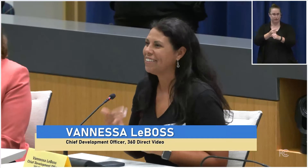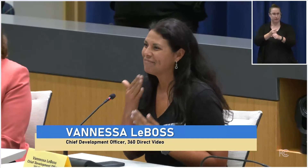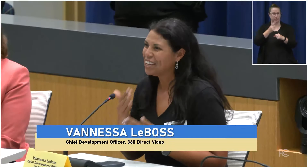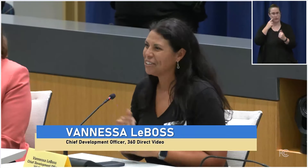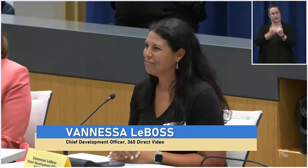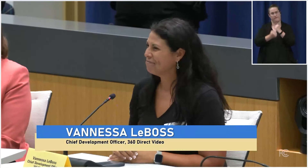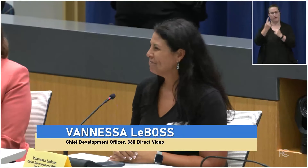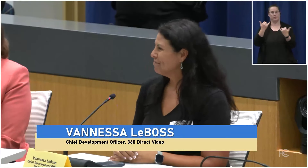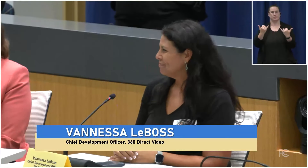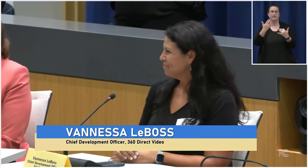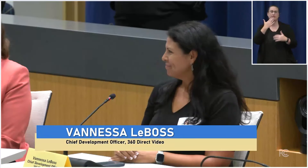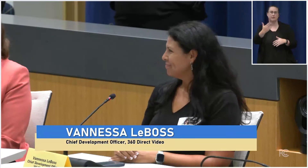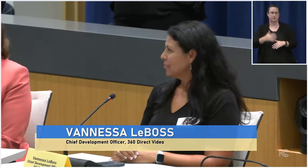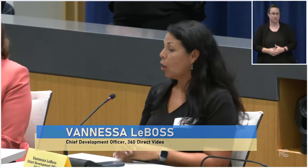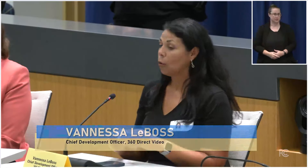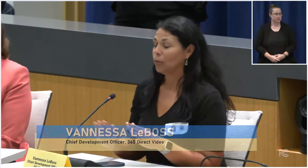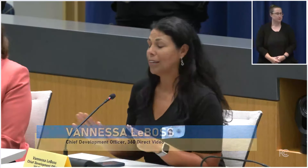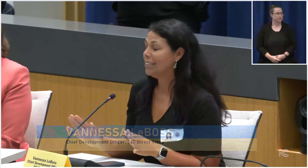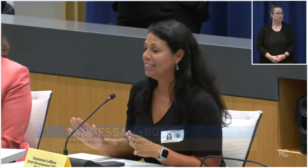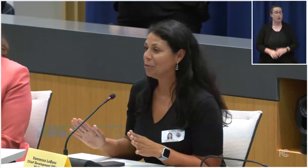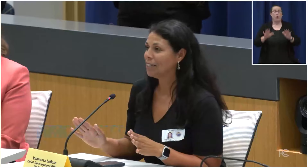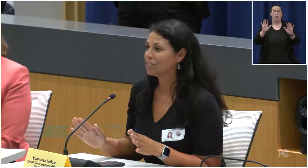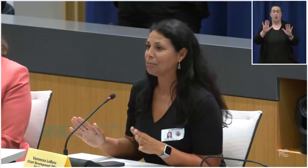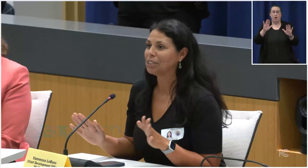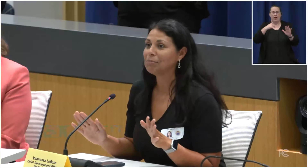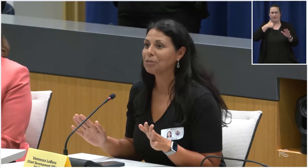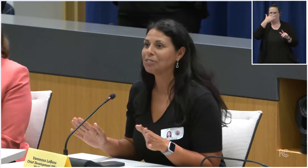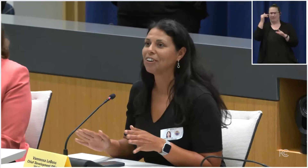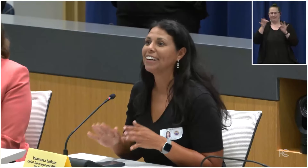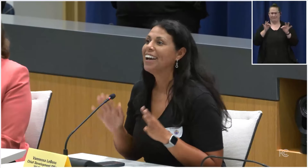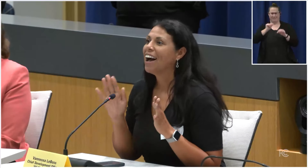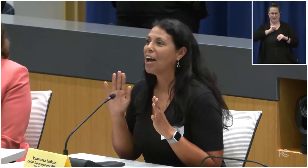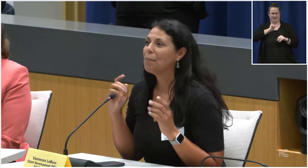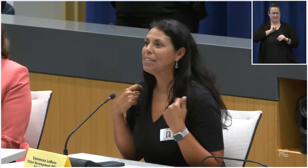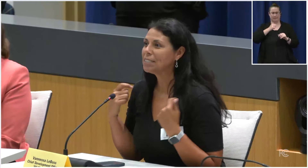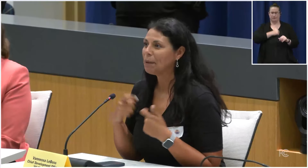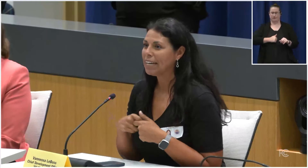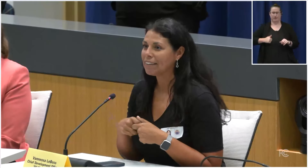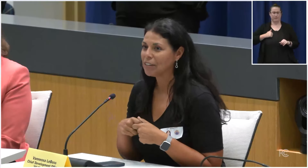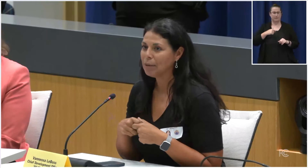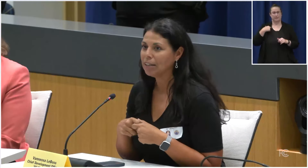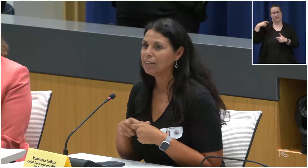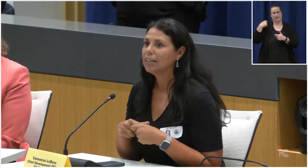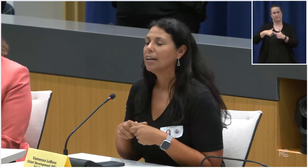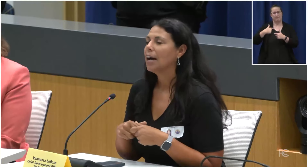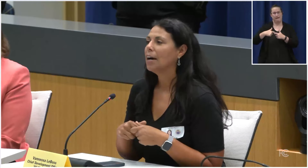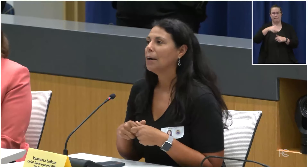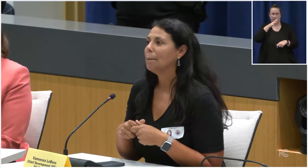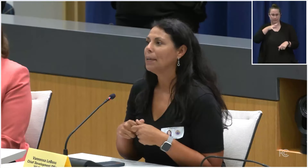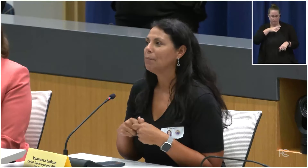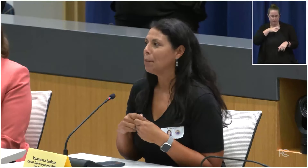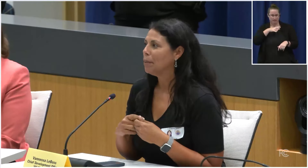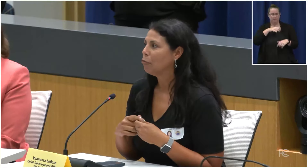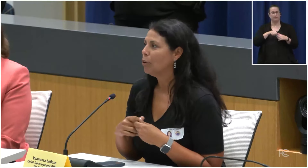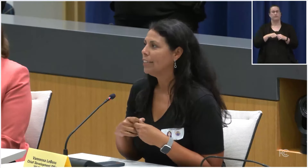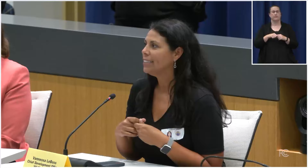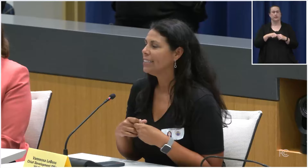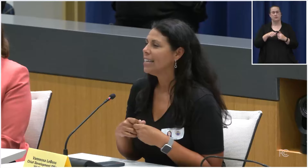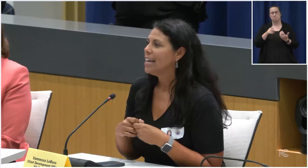AND I'M REALLY EXCITED TO BE HERE. AND SHARE ALL THE KNOWLEDGE WE'VE GAINED OVER THE LAST FEW YEARS WITH EVERYONE TODAY.